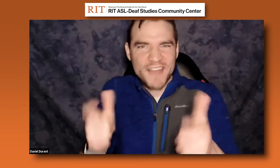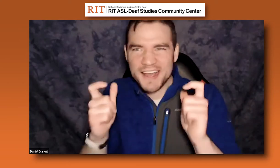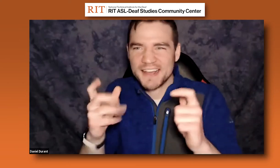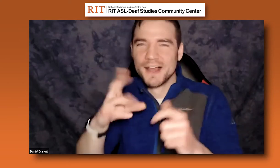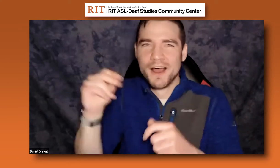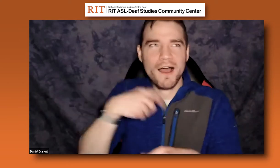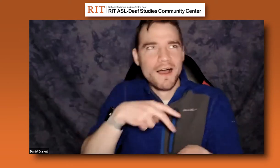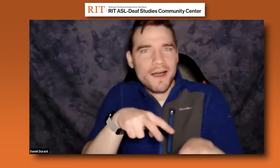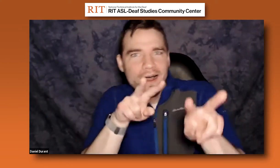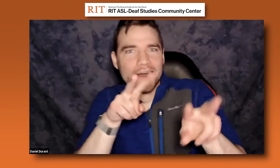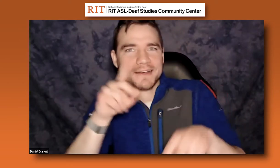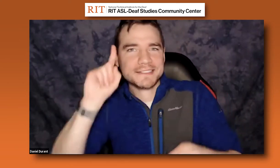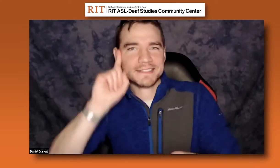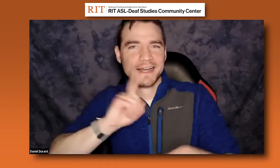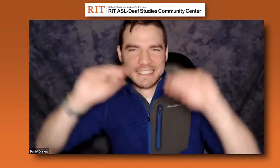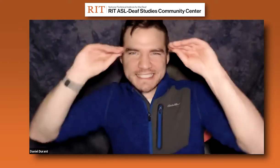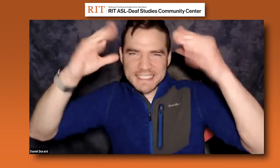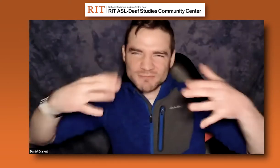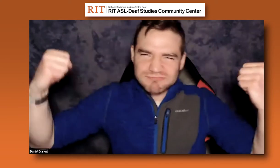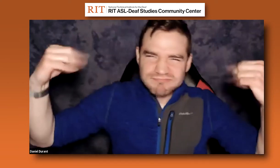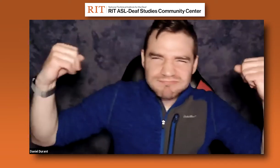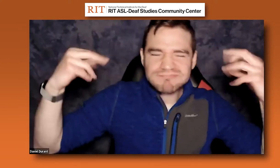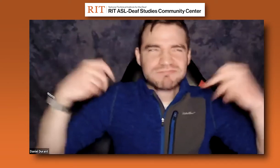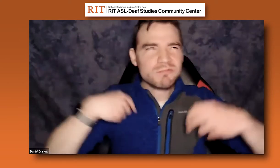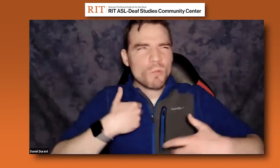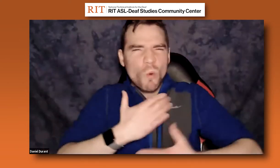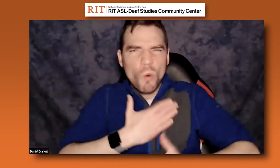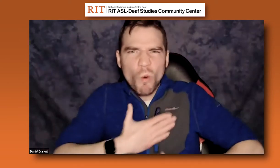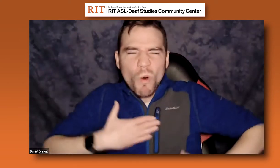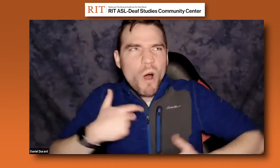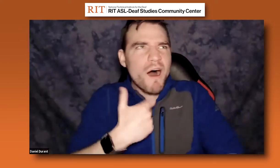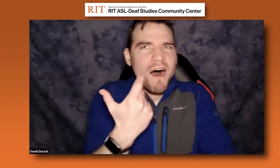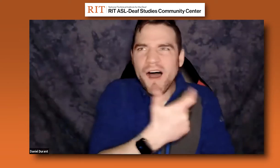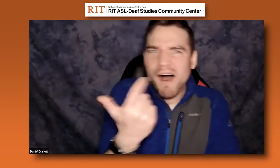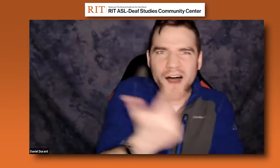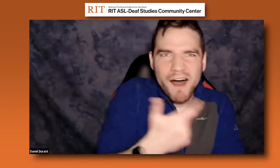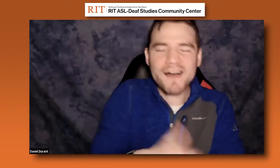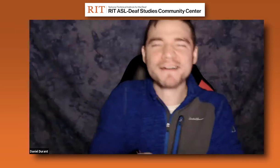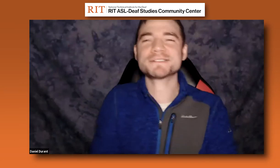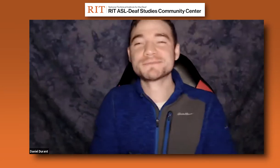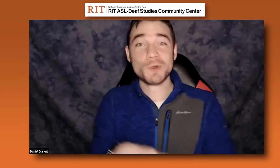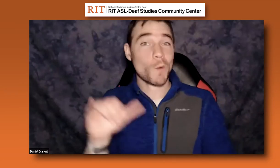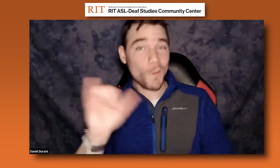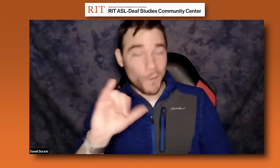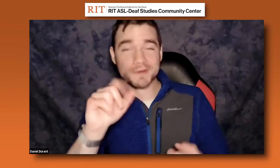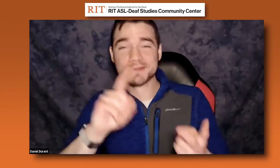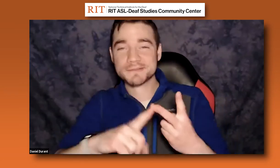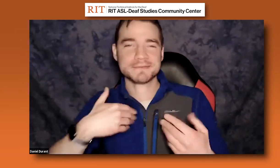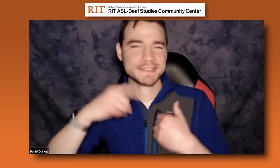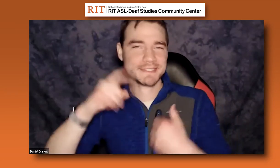I made friends so quickly. I saw there were Deaf adults, teachers who were signing,